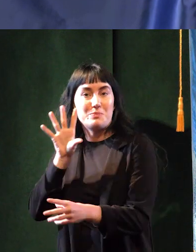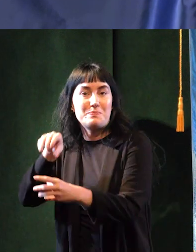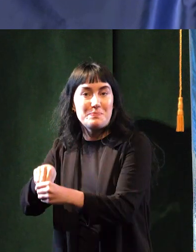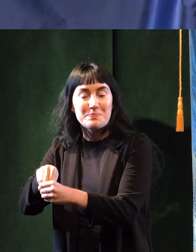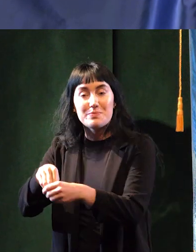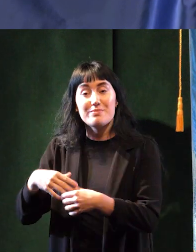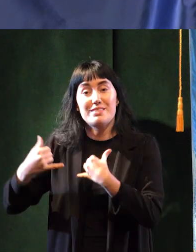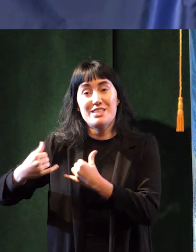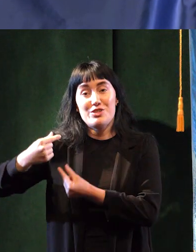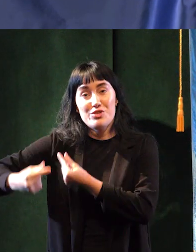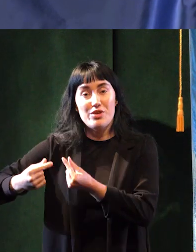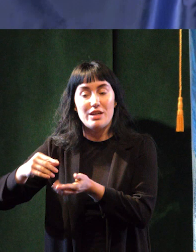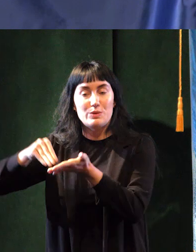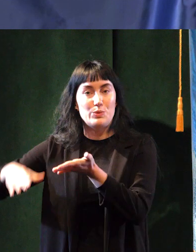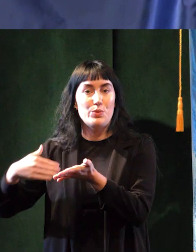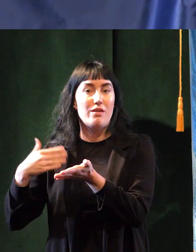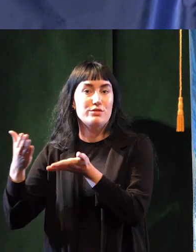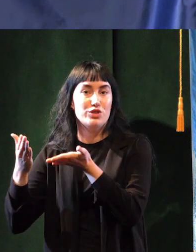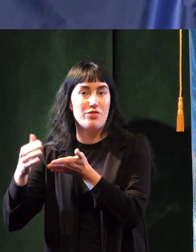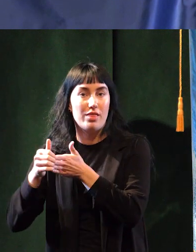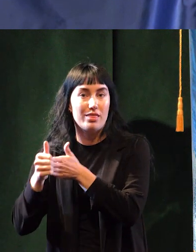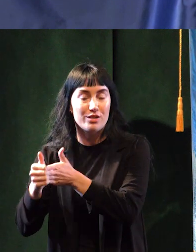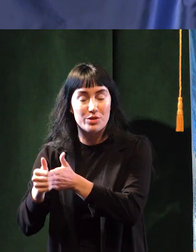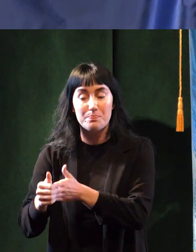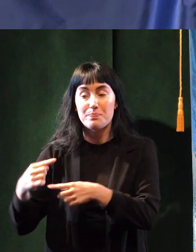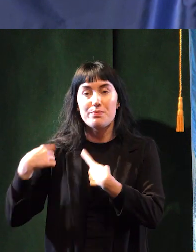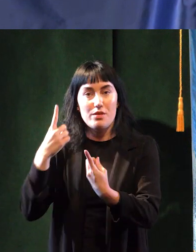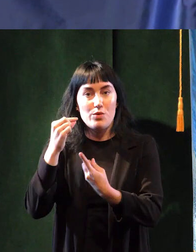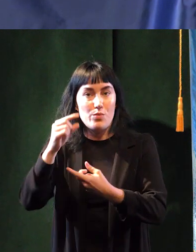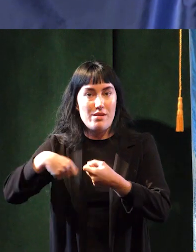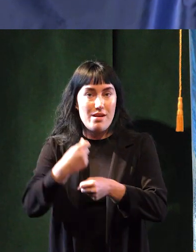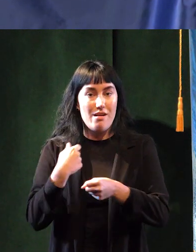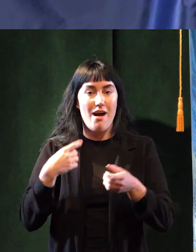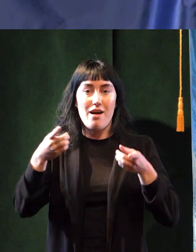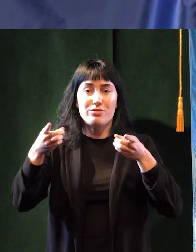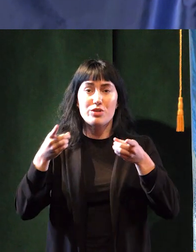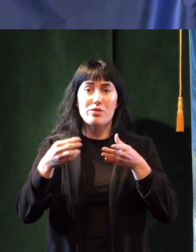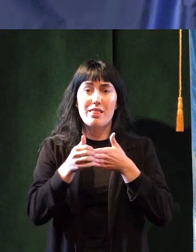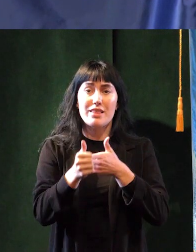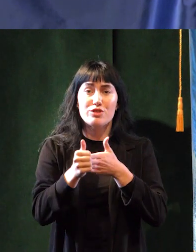as a student of servant leadership for the past 20 years I have been the